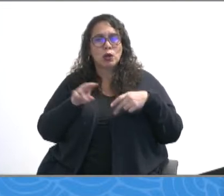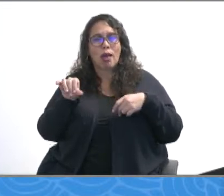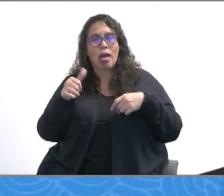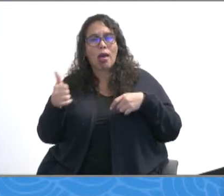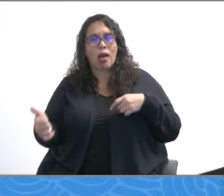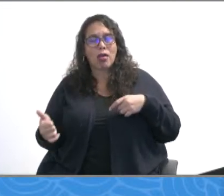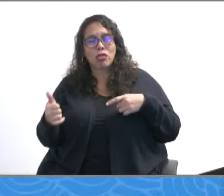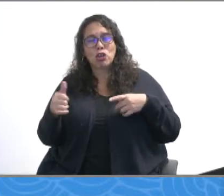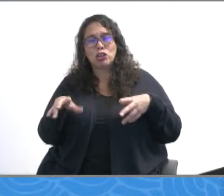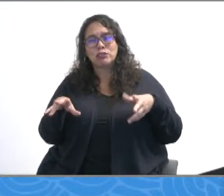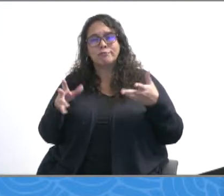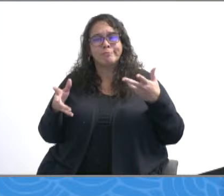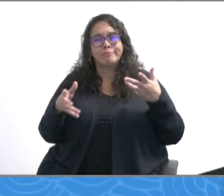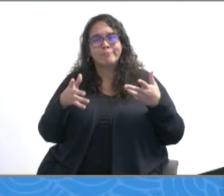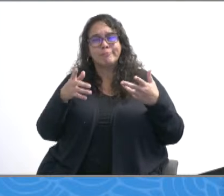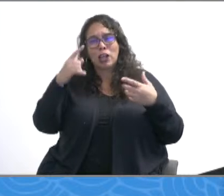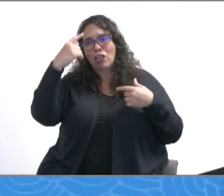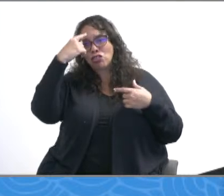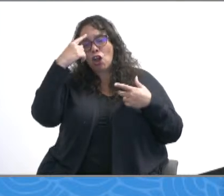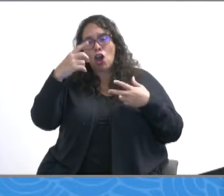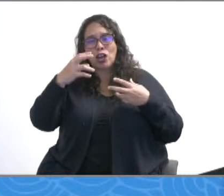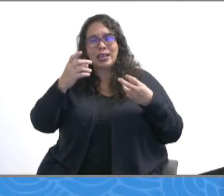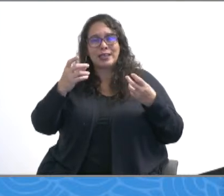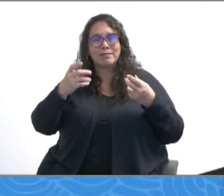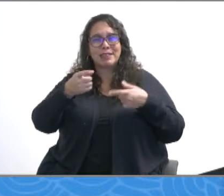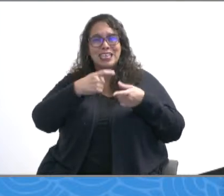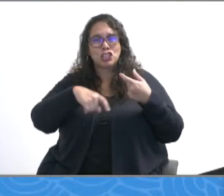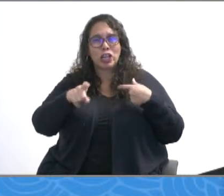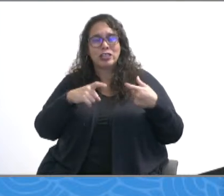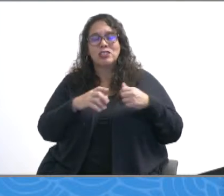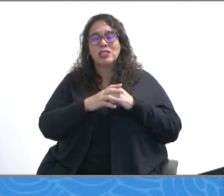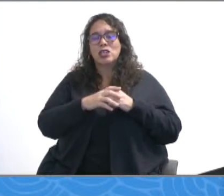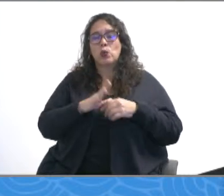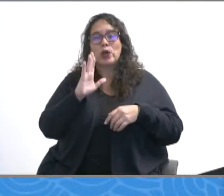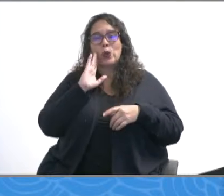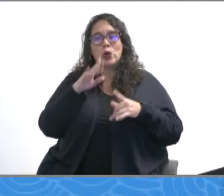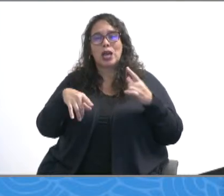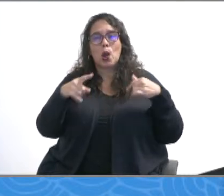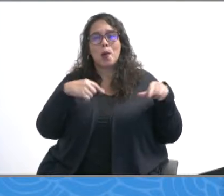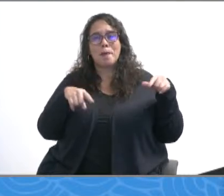you are our first ones, and so thank you for being here with us, but we will be coming back to other parent groups